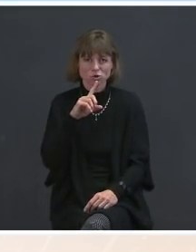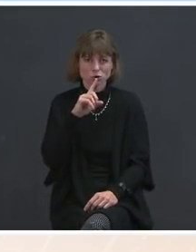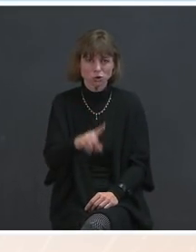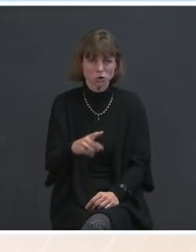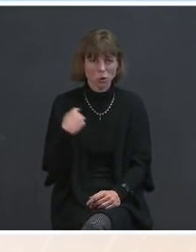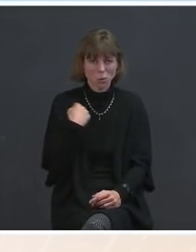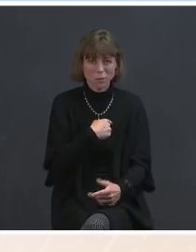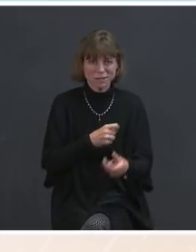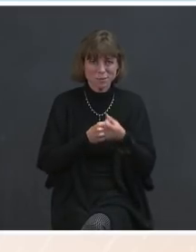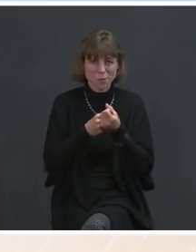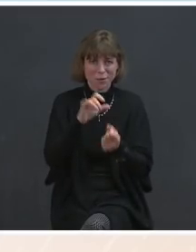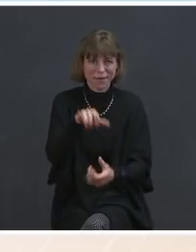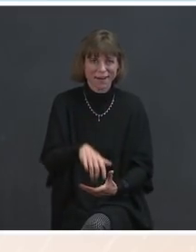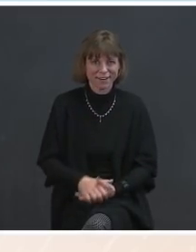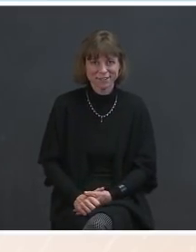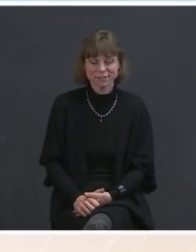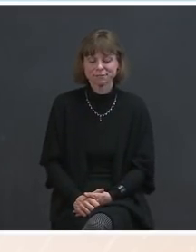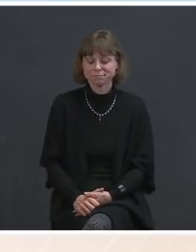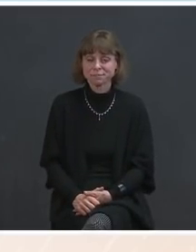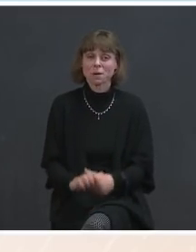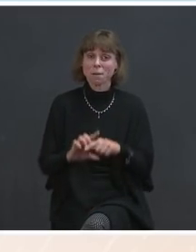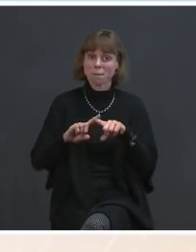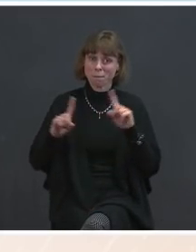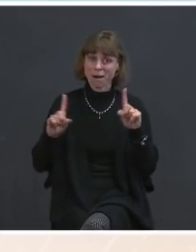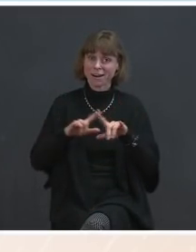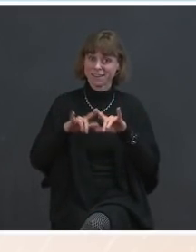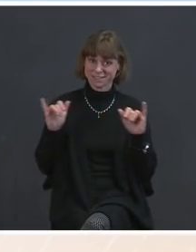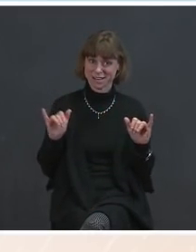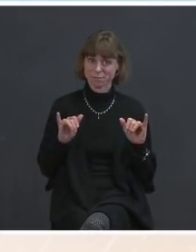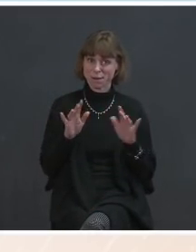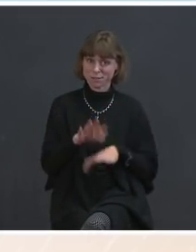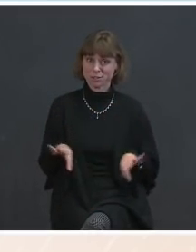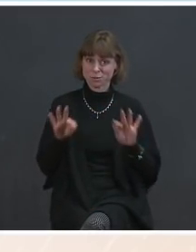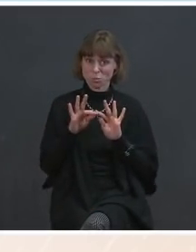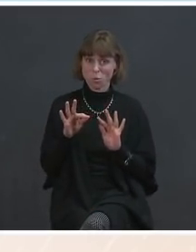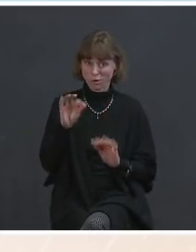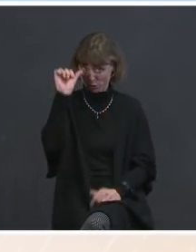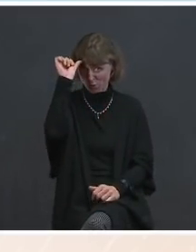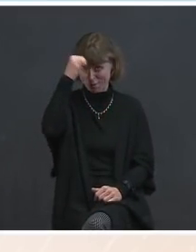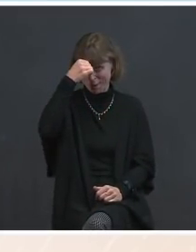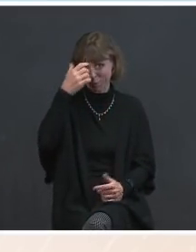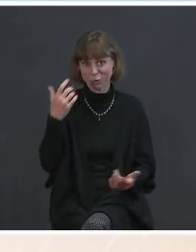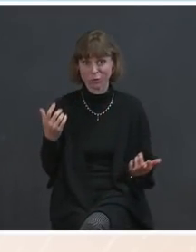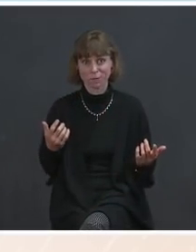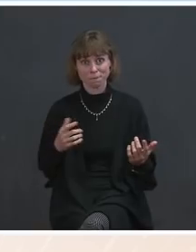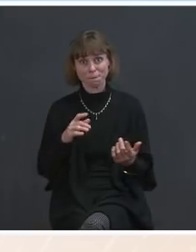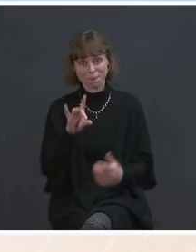But also, I think what's important to note is that, as I noted, 81 percent of Republicans